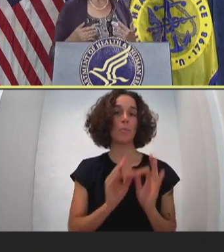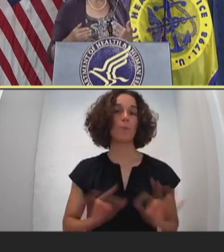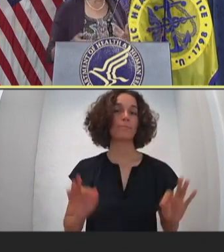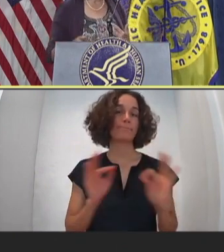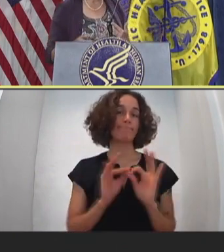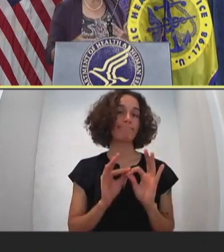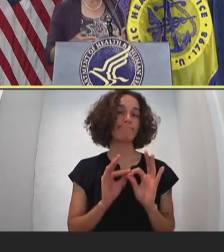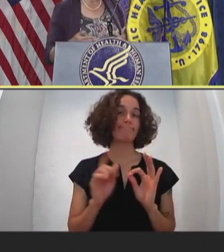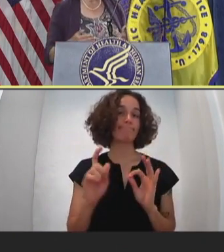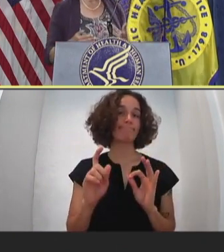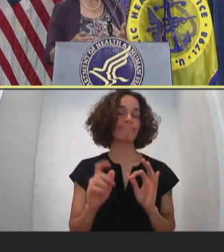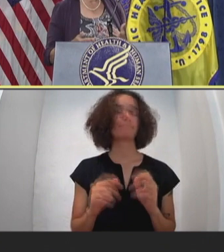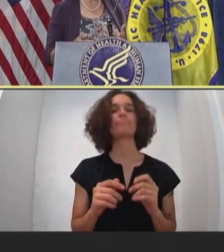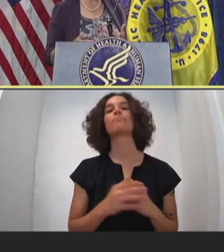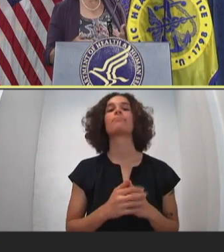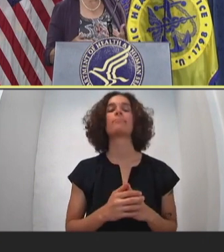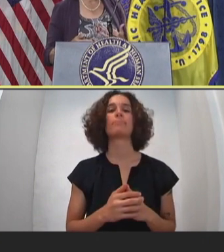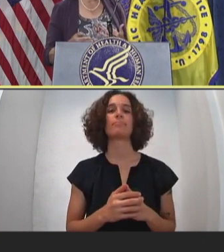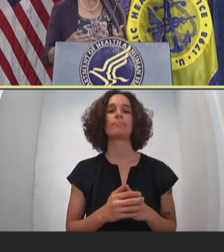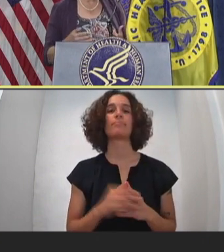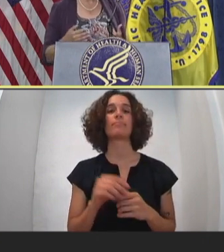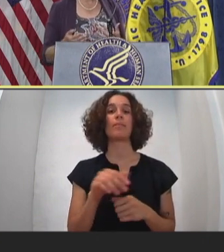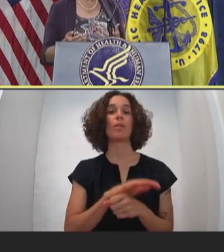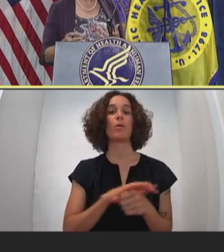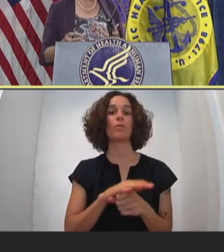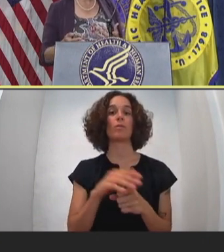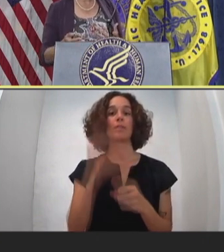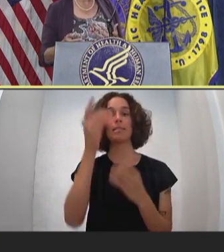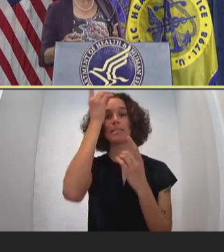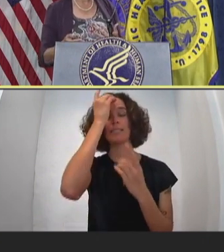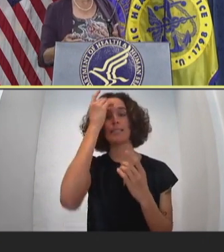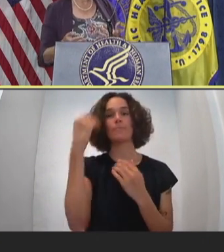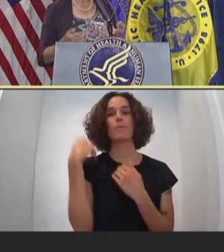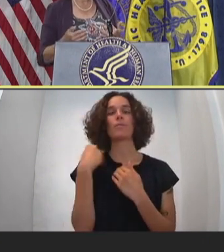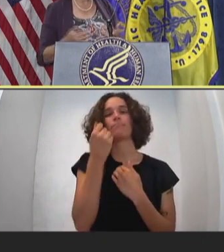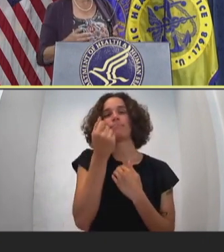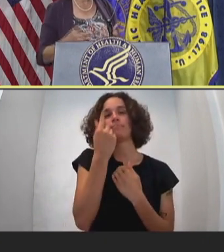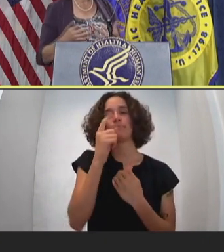Understanding the local disease burden, because it's not going to look like what it looks like